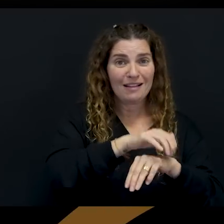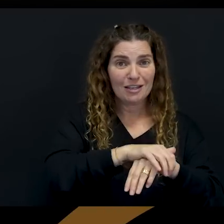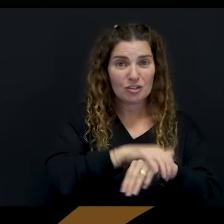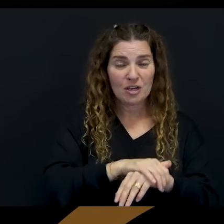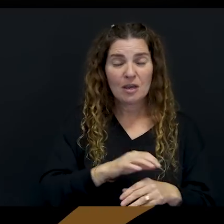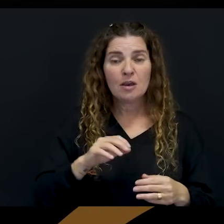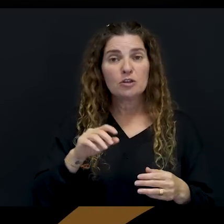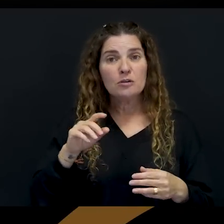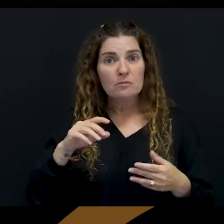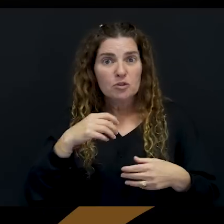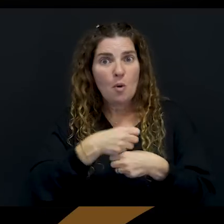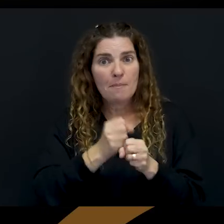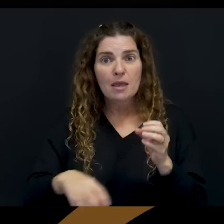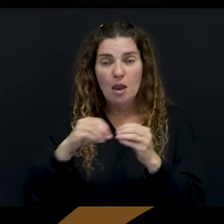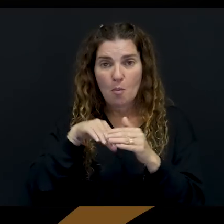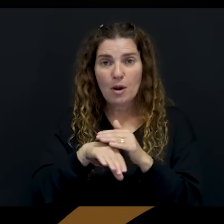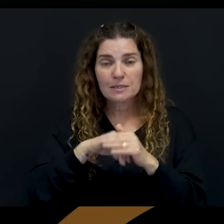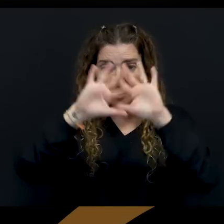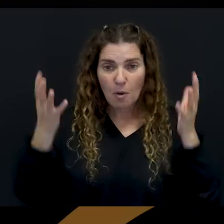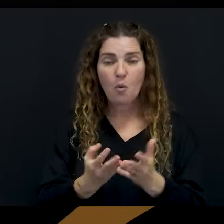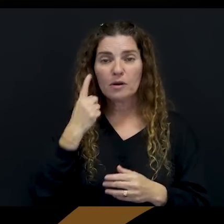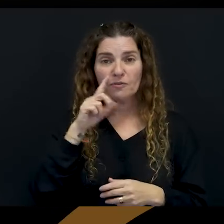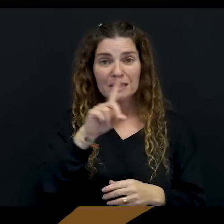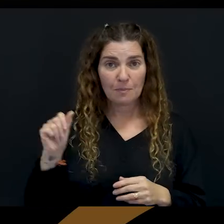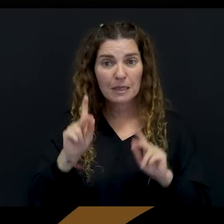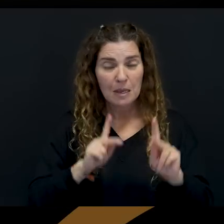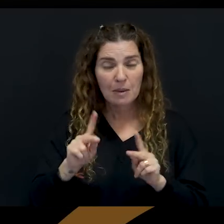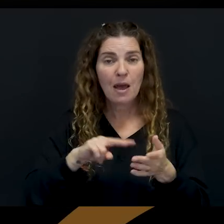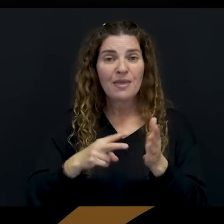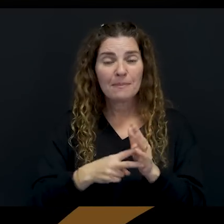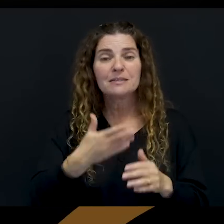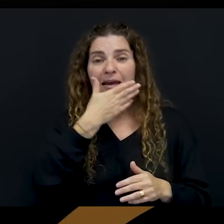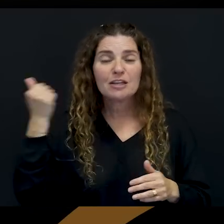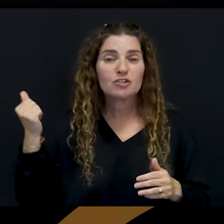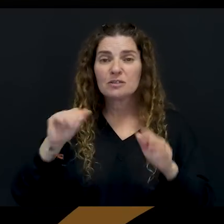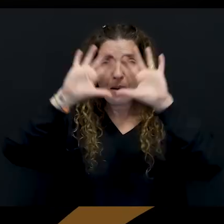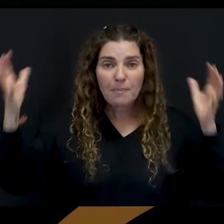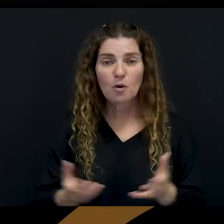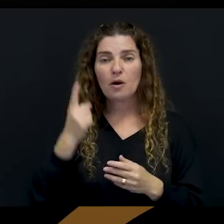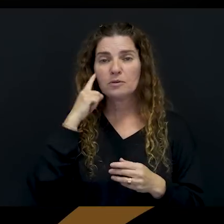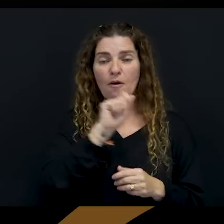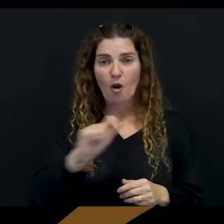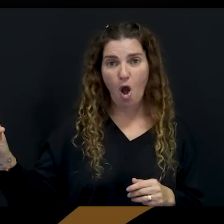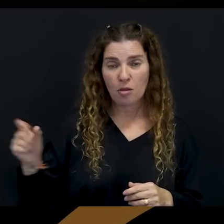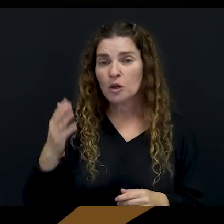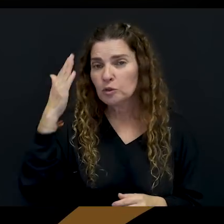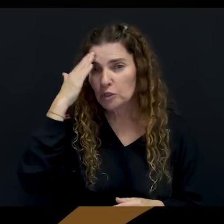you create a better world for everyone. Did you know that text messaging was originally created for the Deaf community?